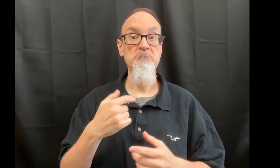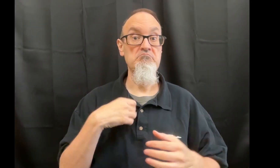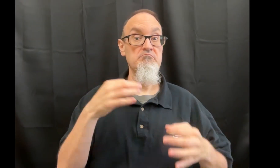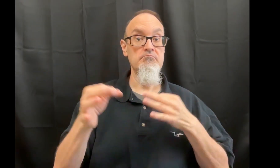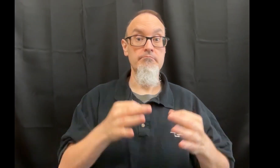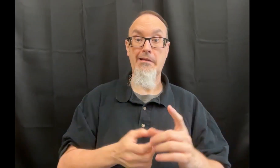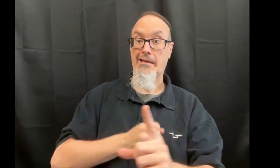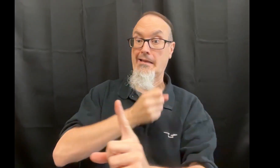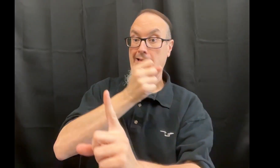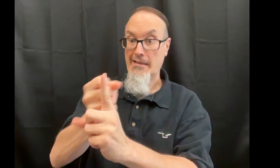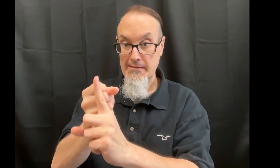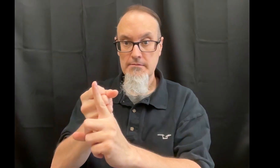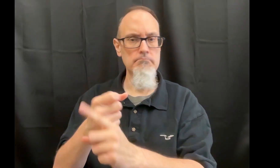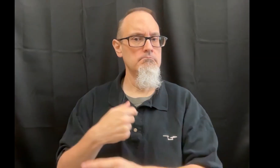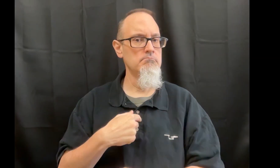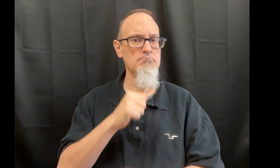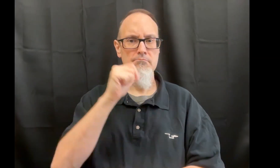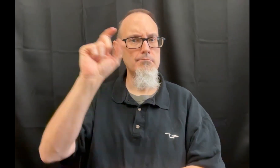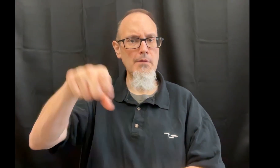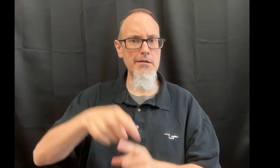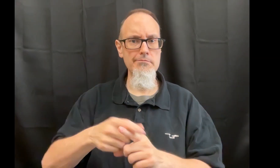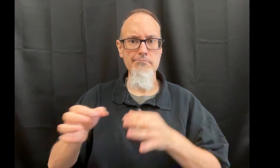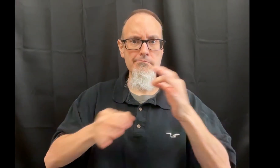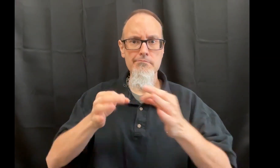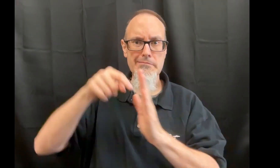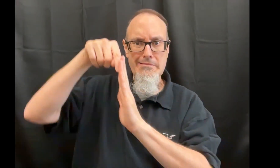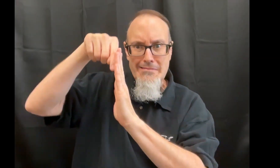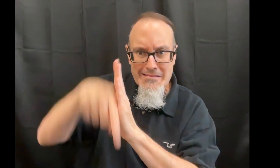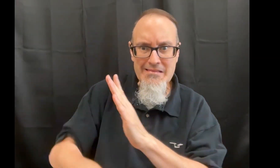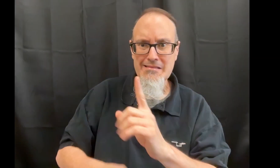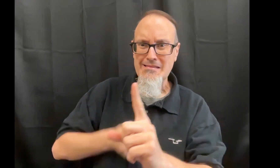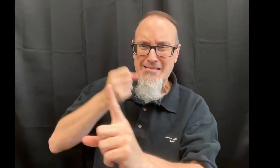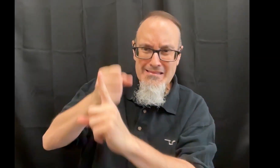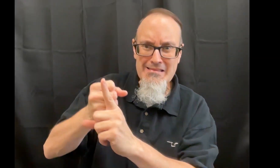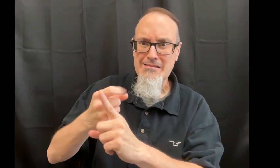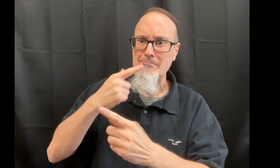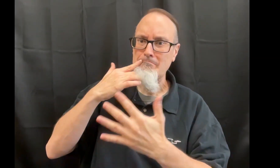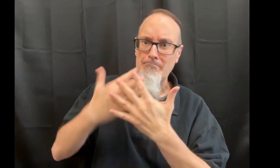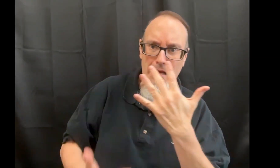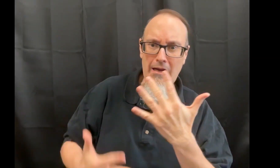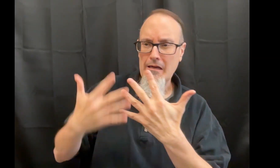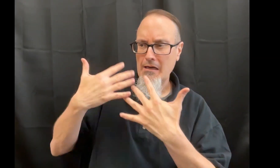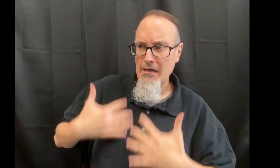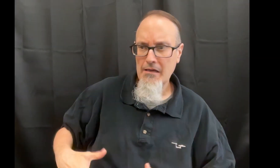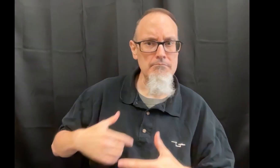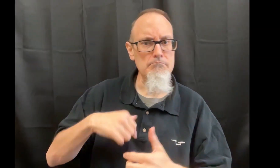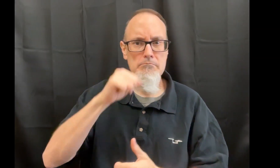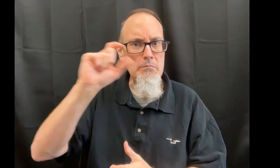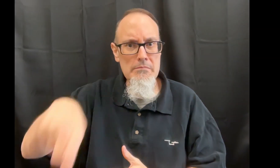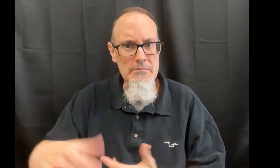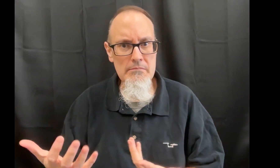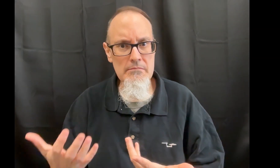I describe the hit, but I don’t need to describe the hit in detail, including blood and physical details.